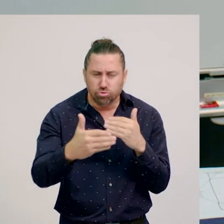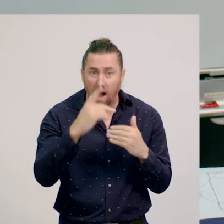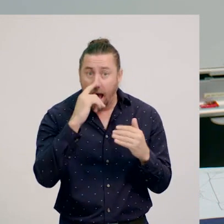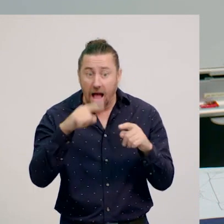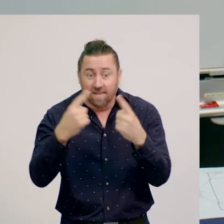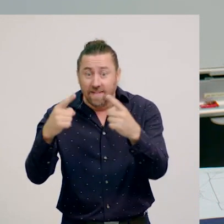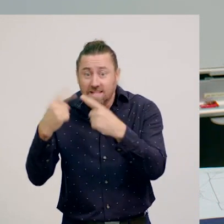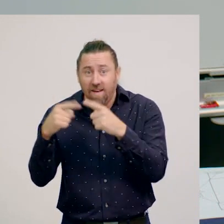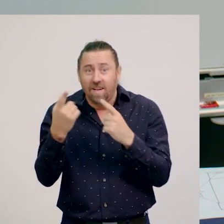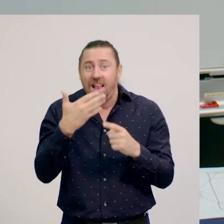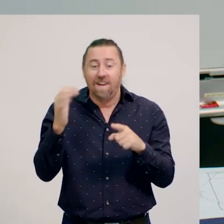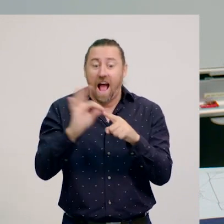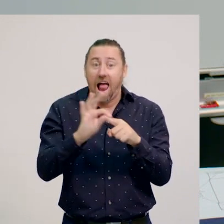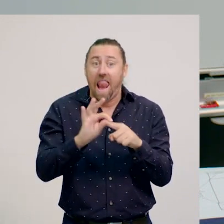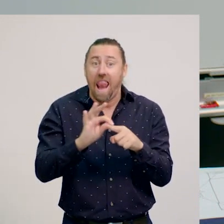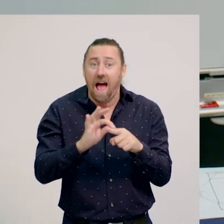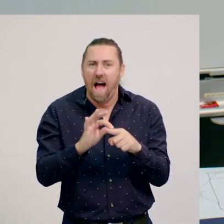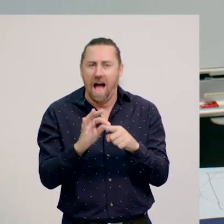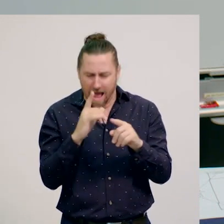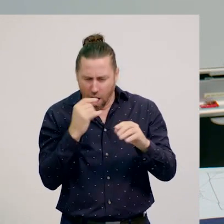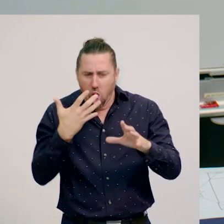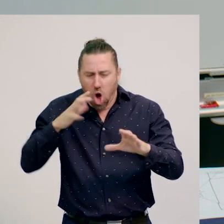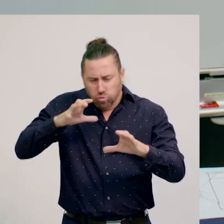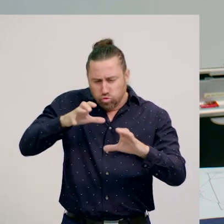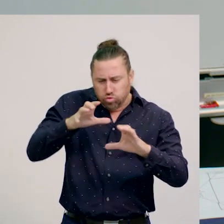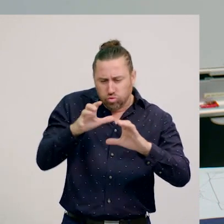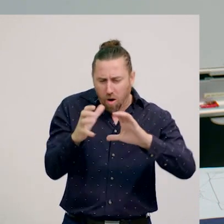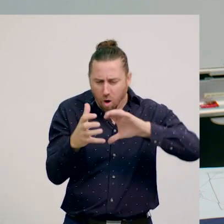and it can be moulded, into all sorts of interesting shapes.